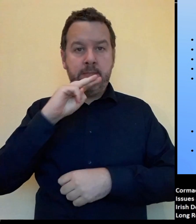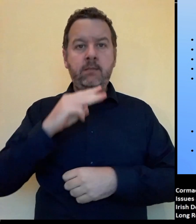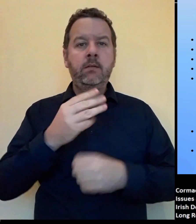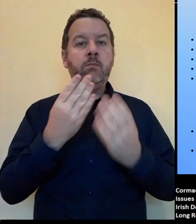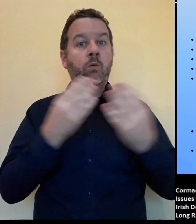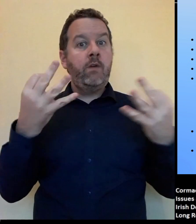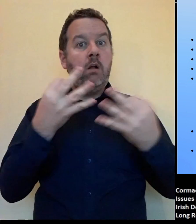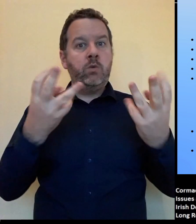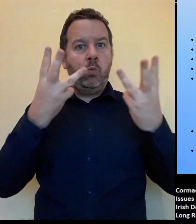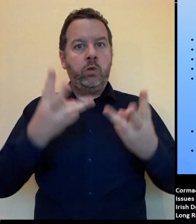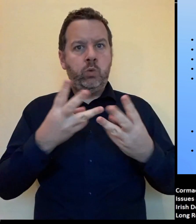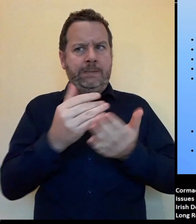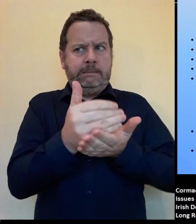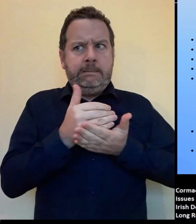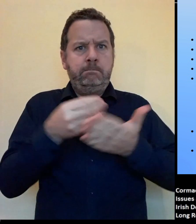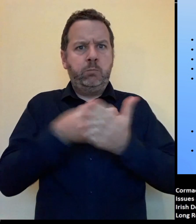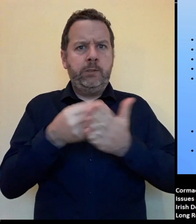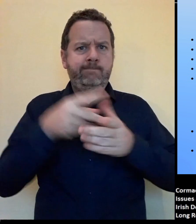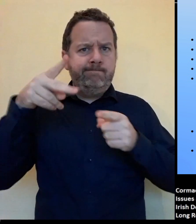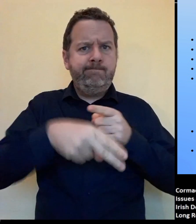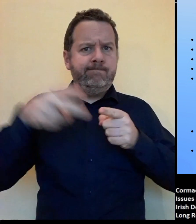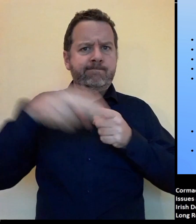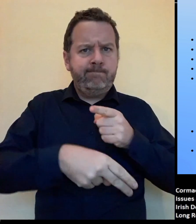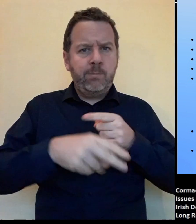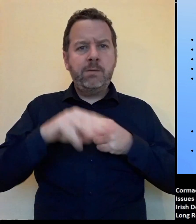and so Guardians wanted to economize wherever possible,